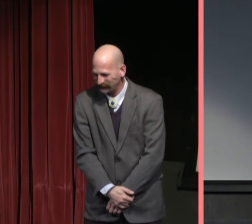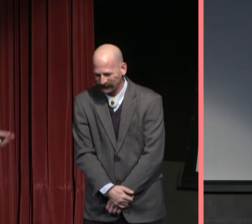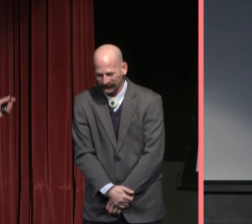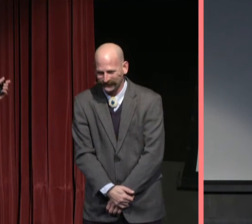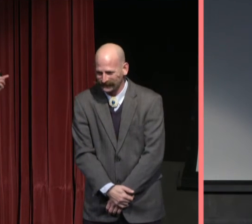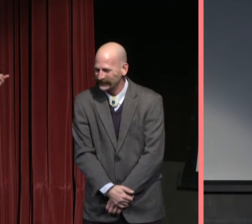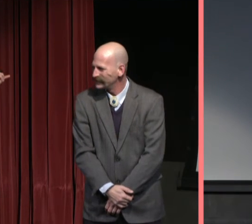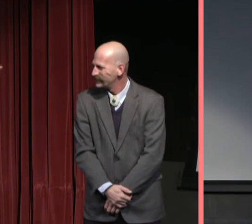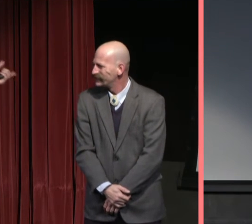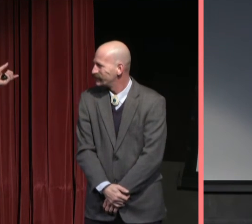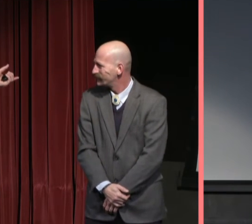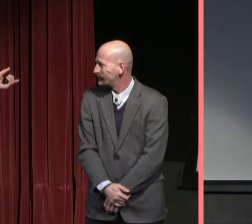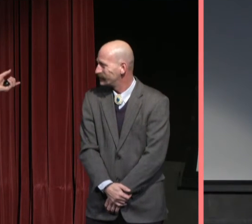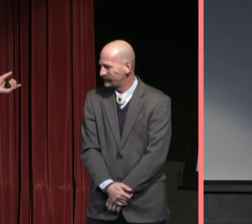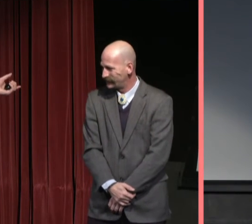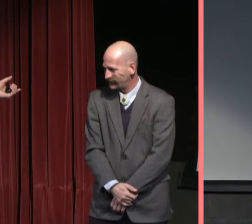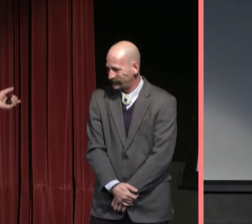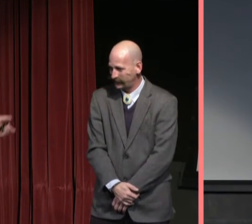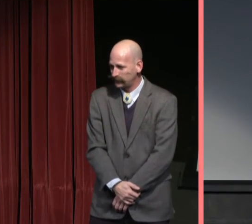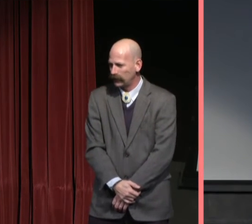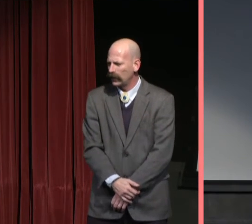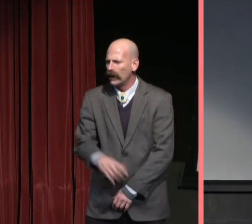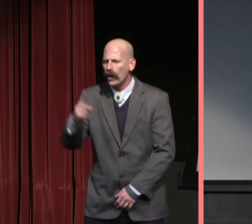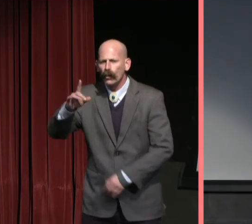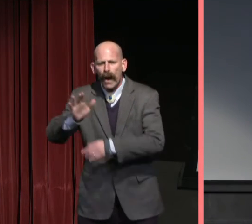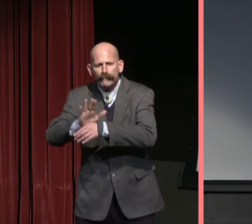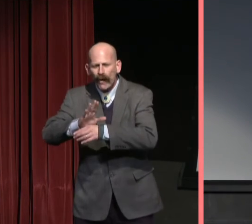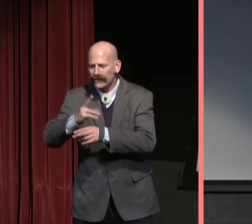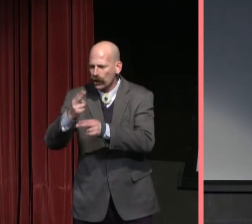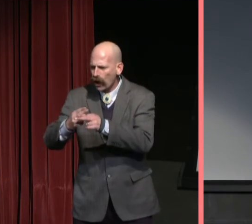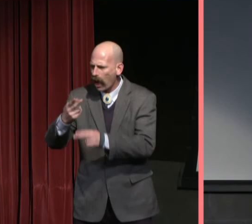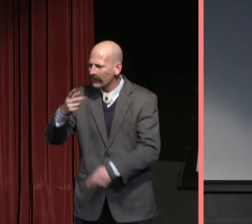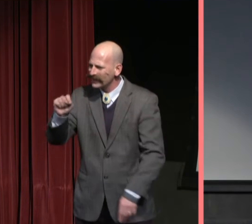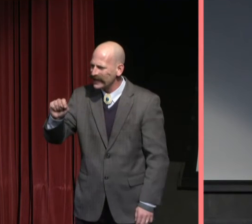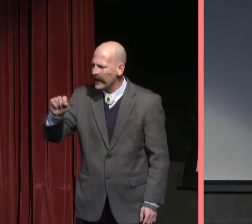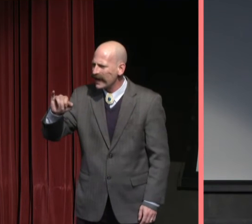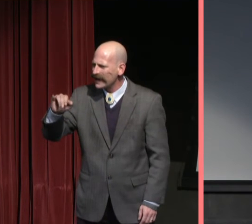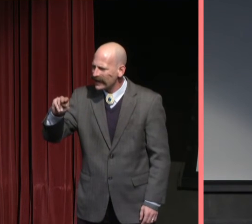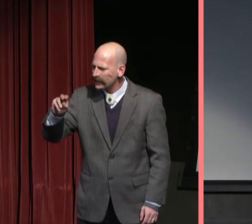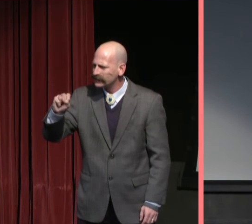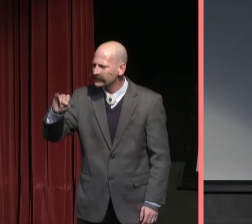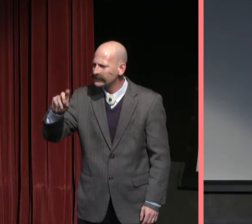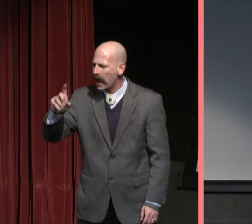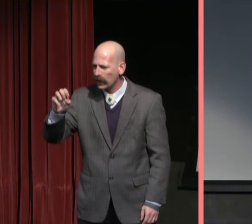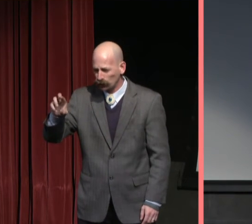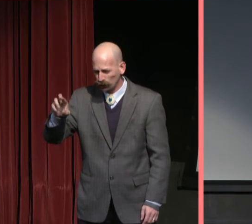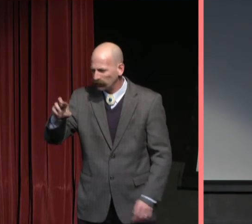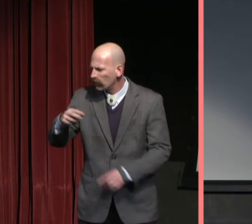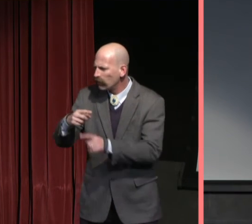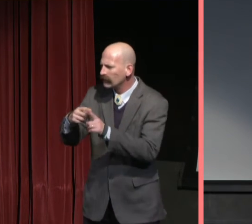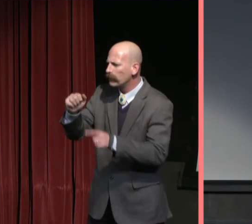I really recommend this movie called The Insiders, quite an old movie now with Al Pacino and Russell Crowe.